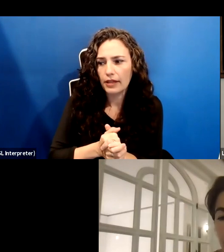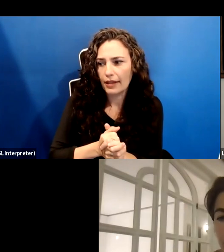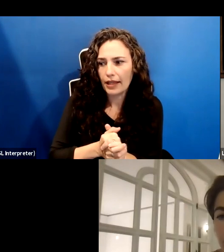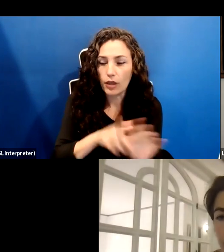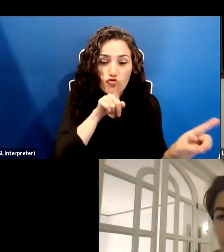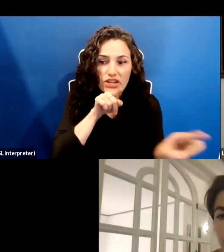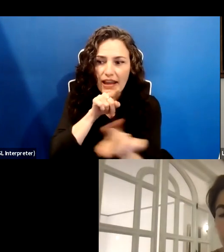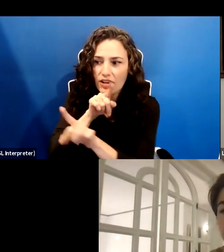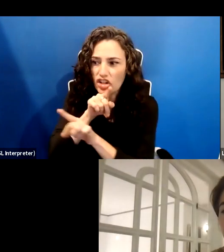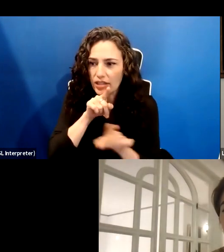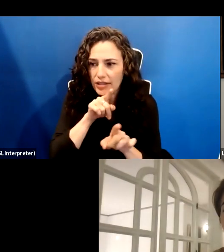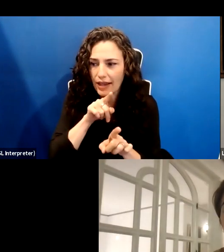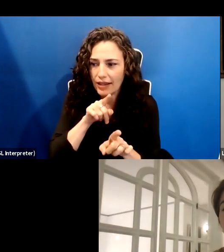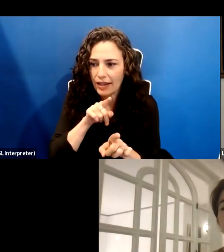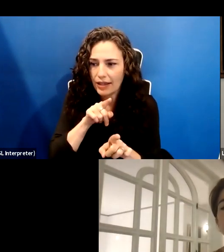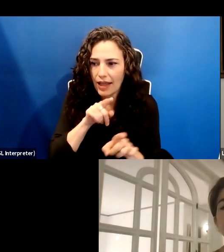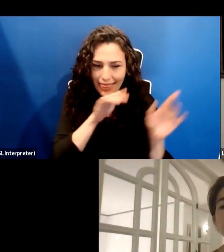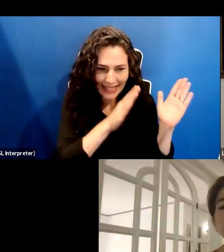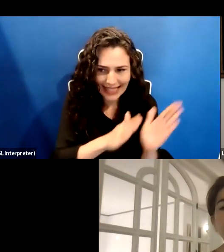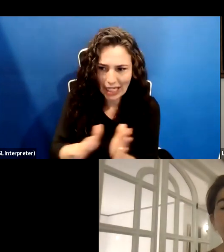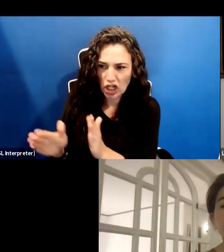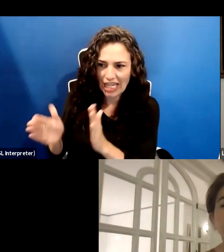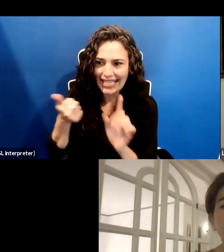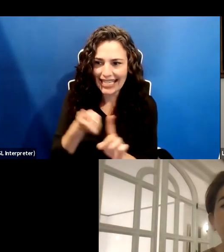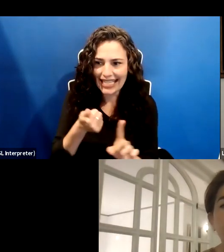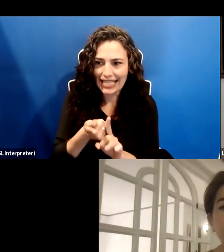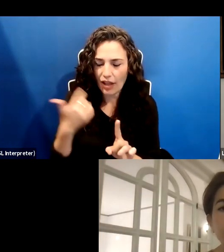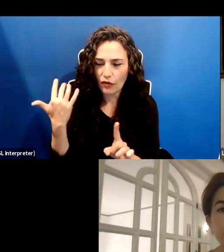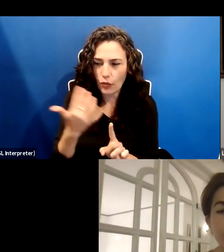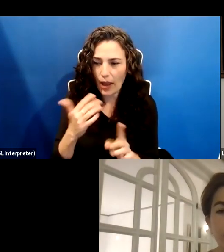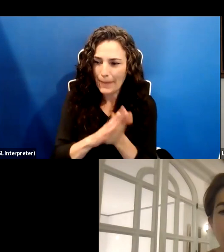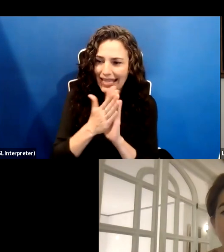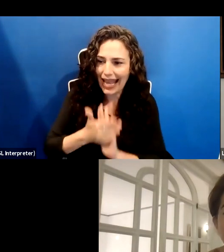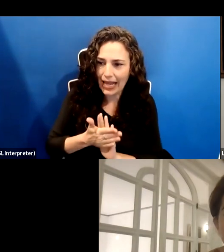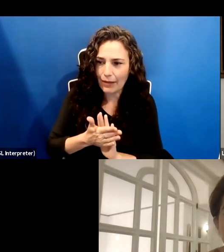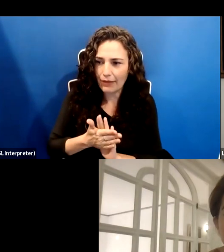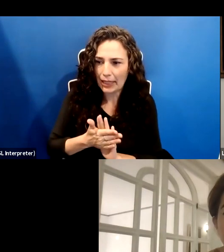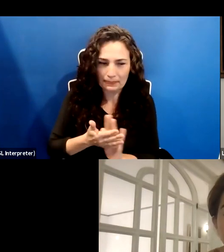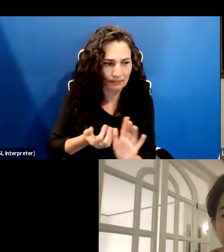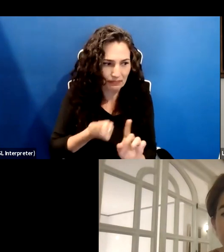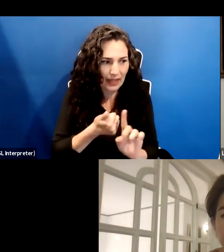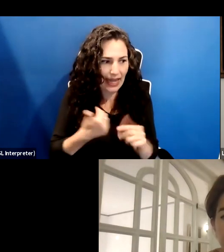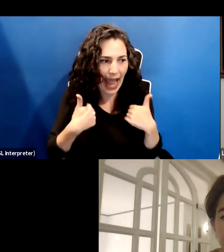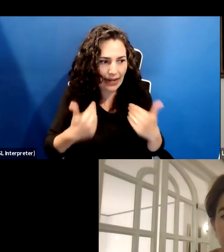I mean, just, it became this thing. I think that had its a life of its own. Like people really started talking about it